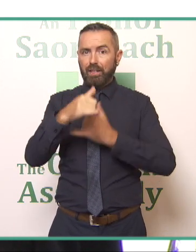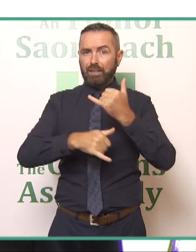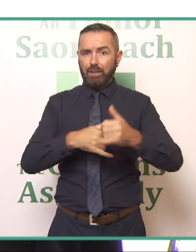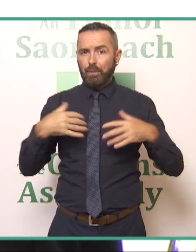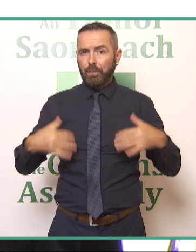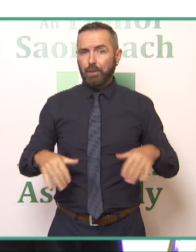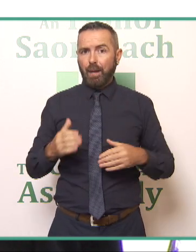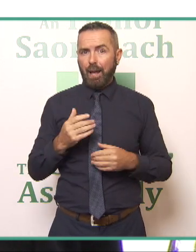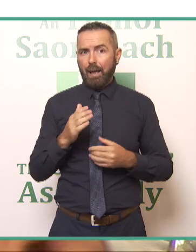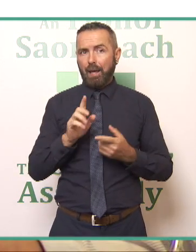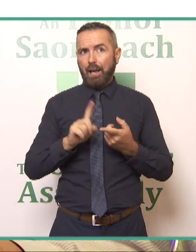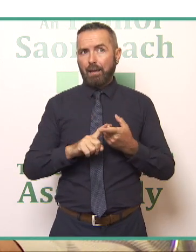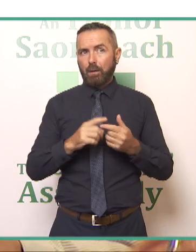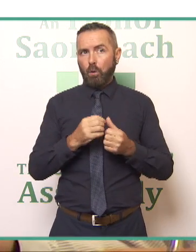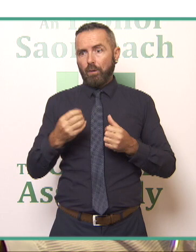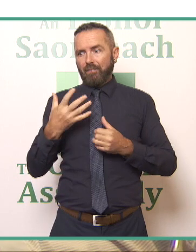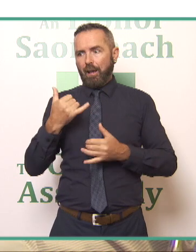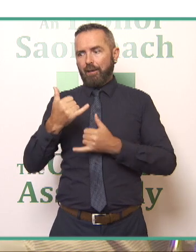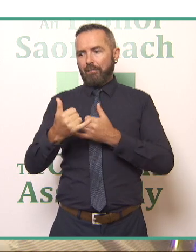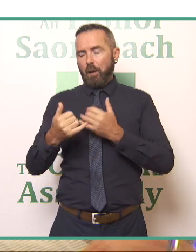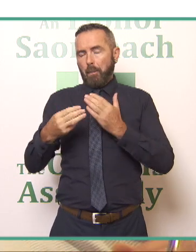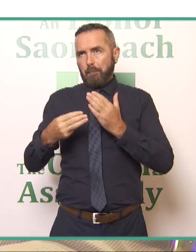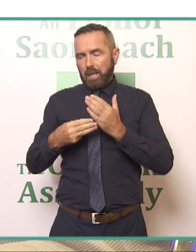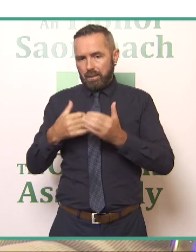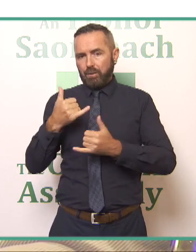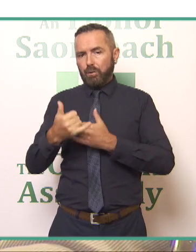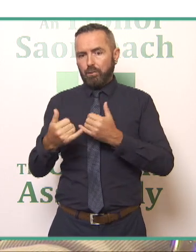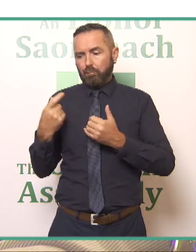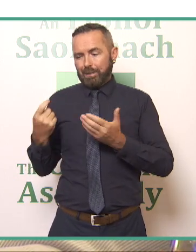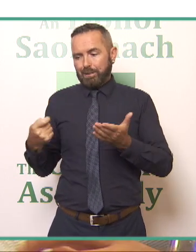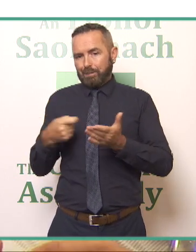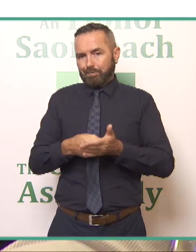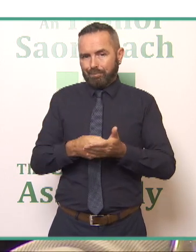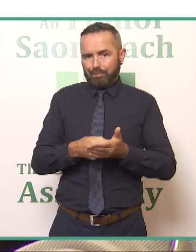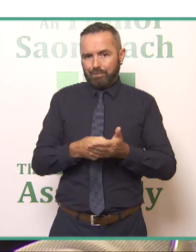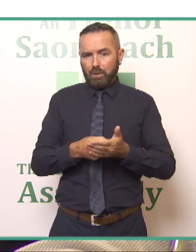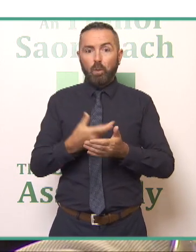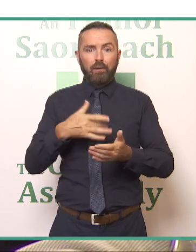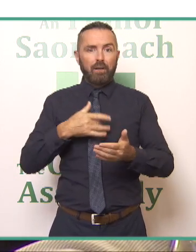just recently and it looks like a money is not so much the issue. It's land constraint because